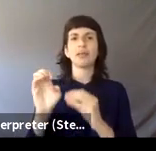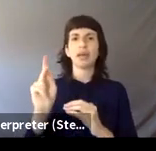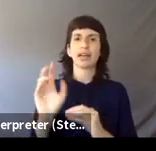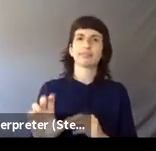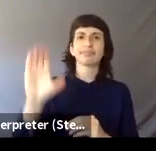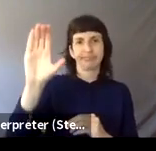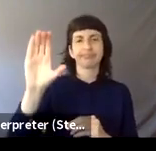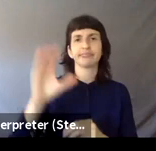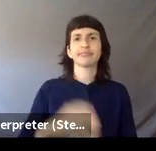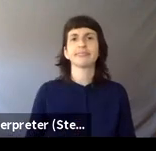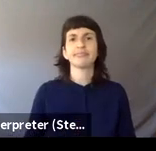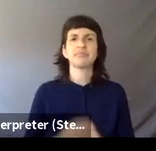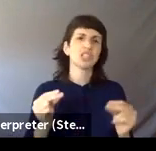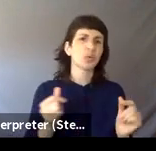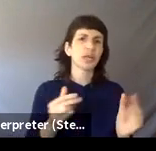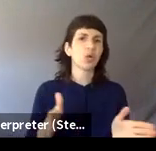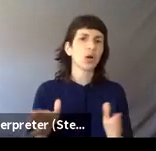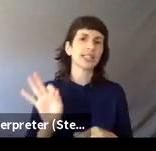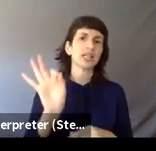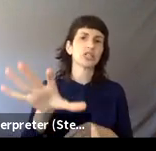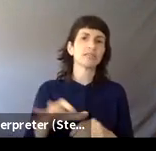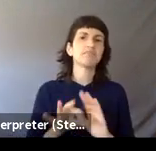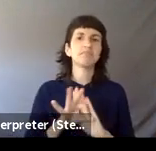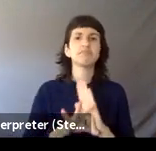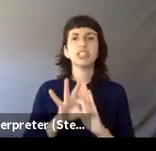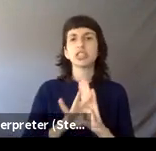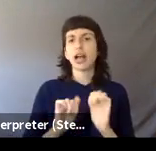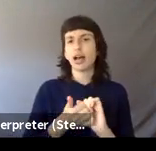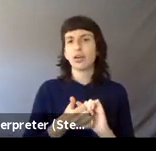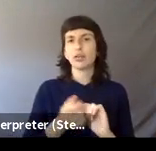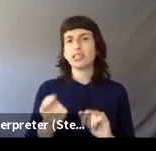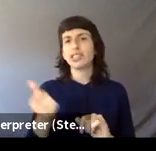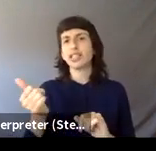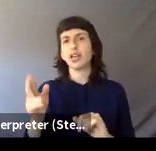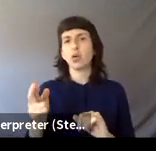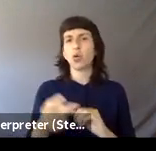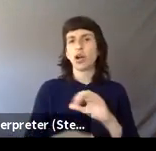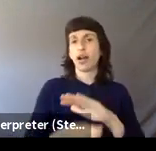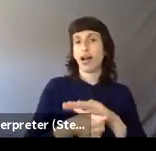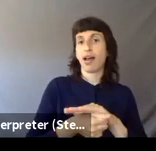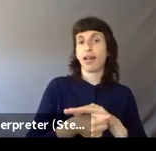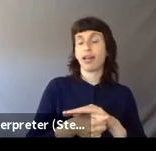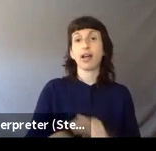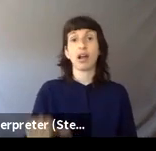again, I can show and it will move back up into the main list.